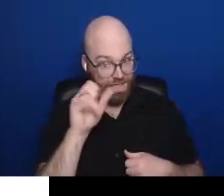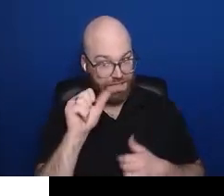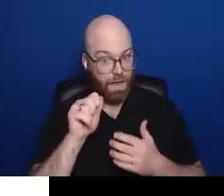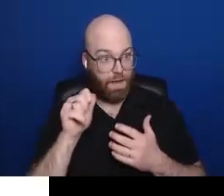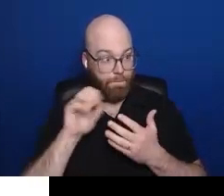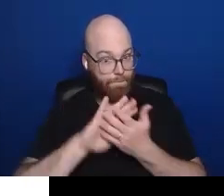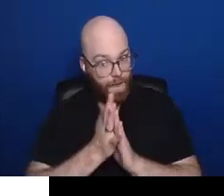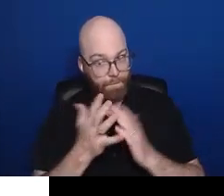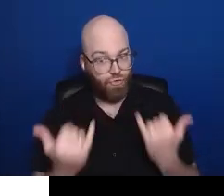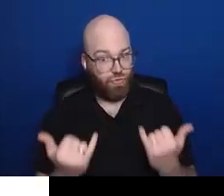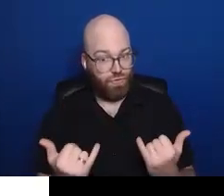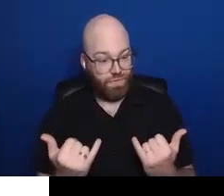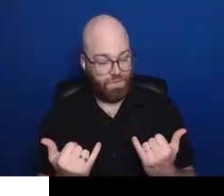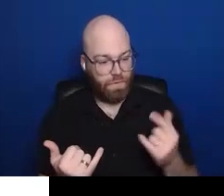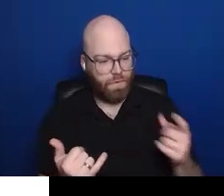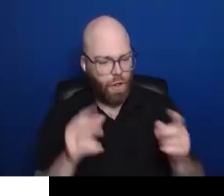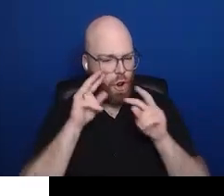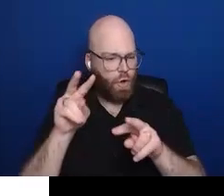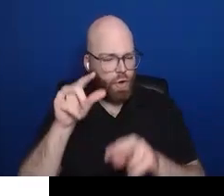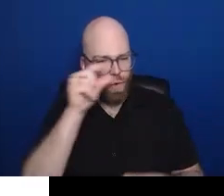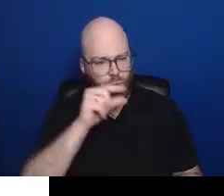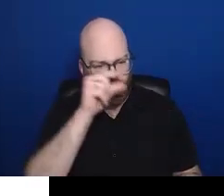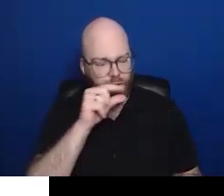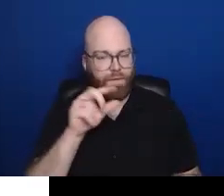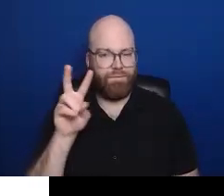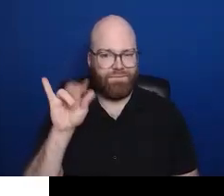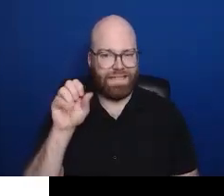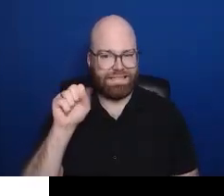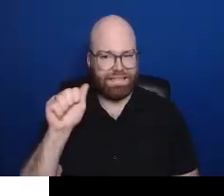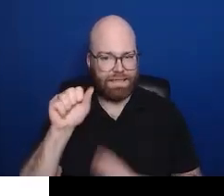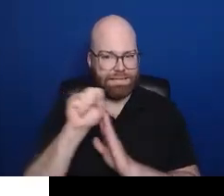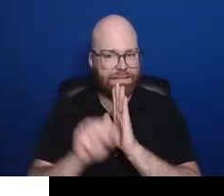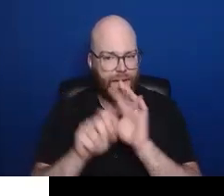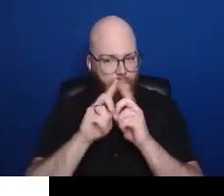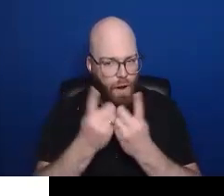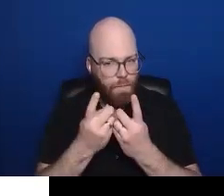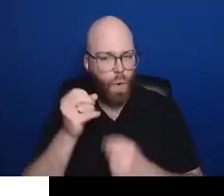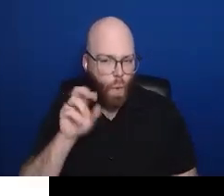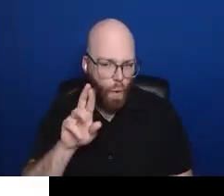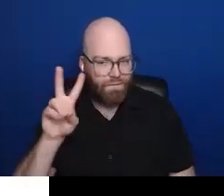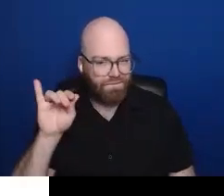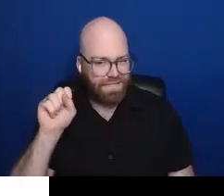State Department visa or visa bulletin. It's going to pop up. And then you're going to just scroll down.